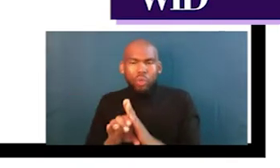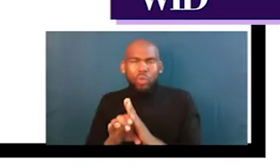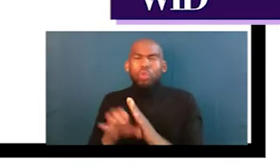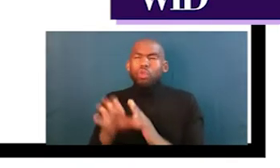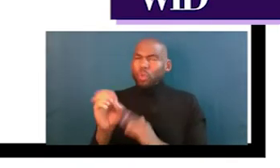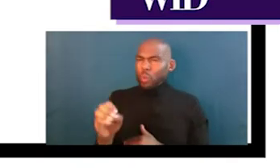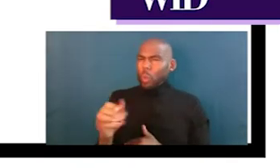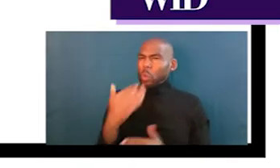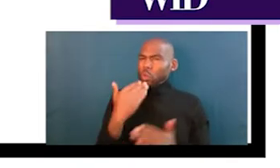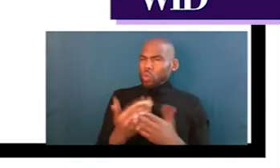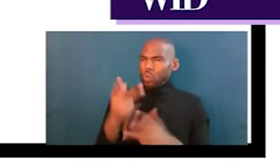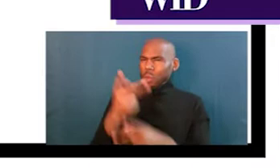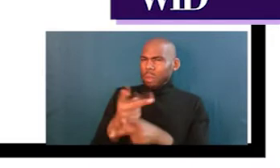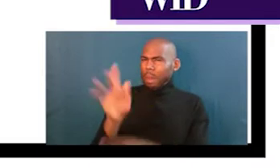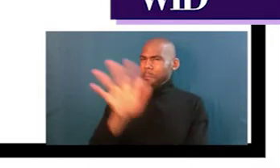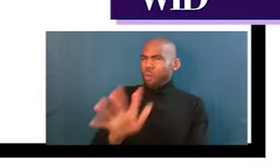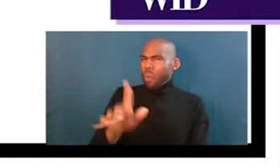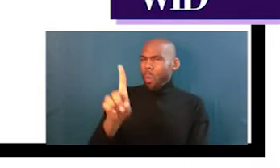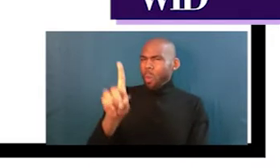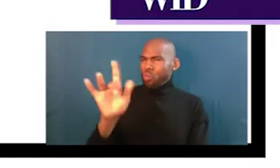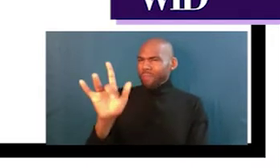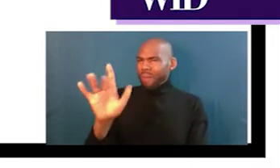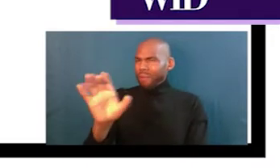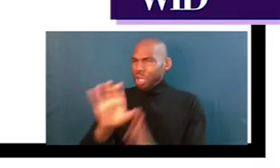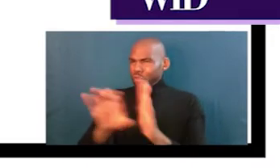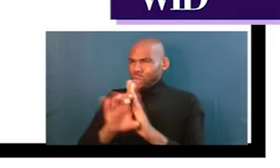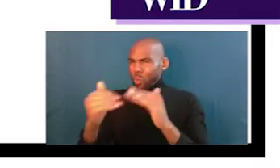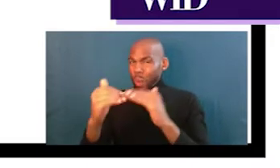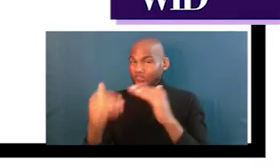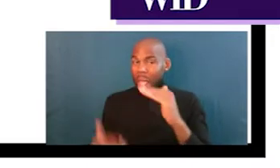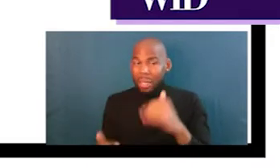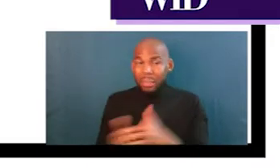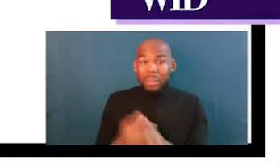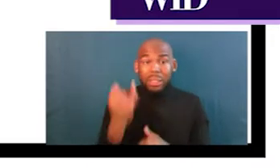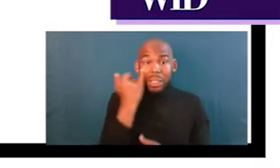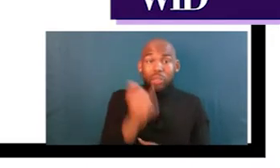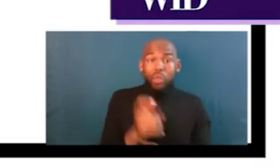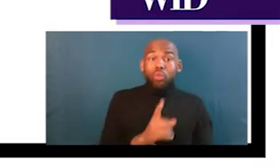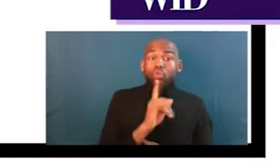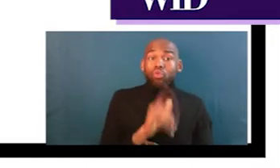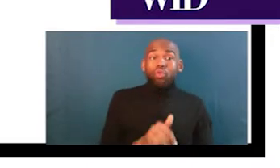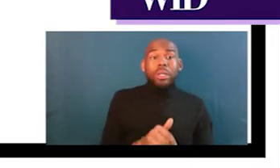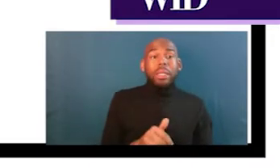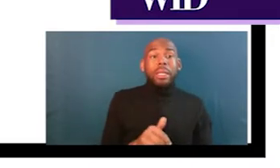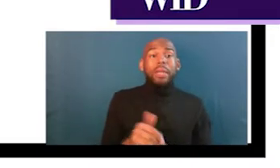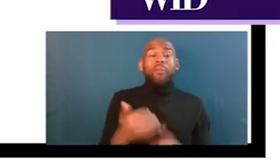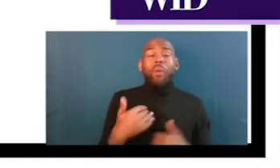to that character count or less. If an image is purely decorative, like a divider, a spacer,